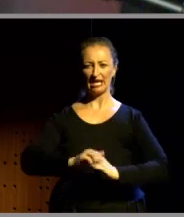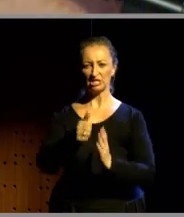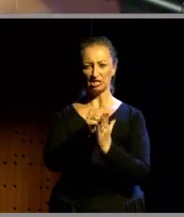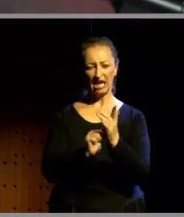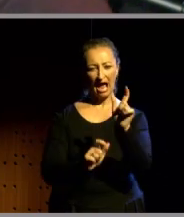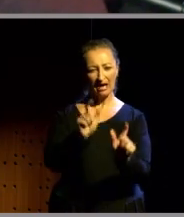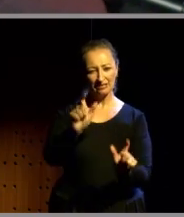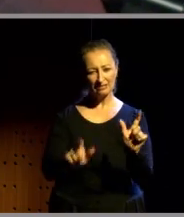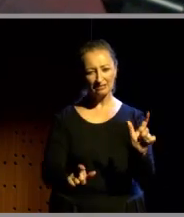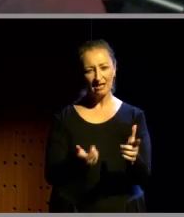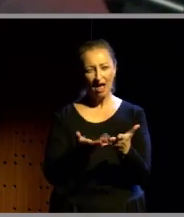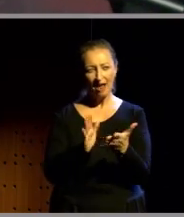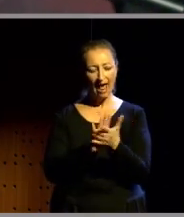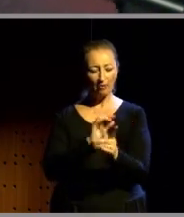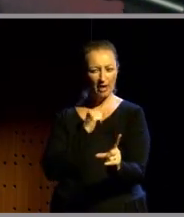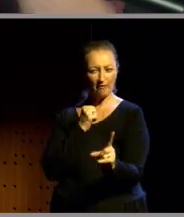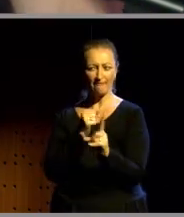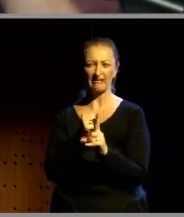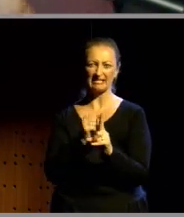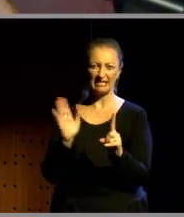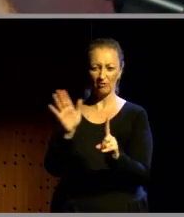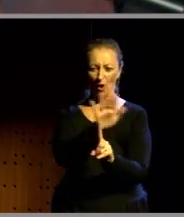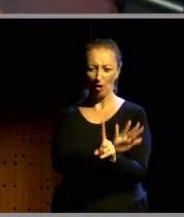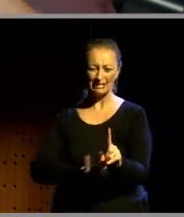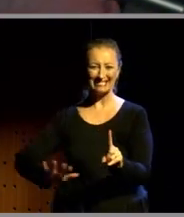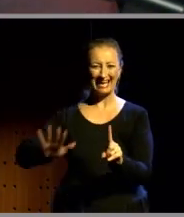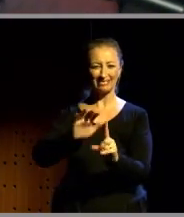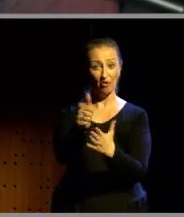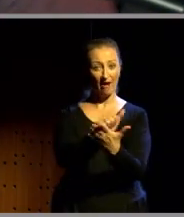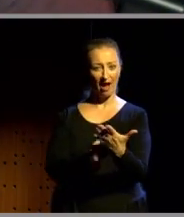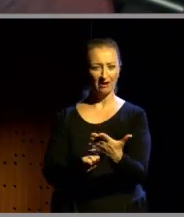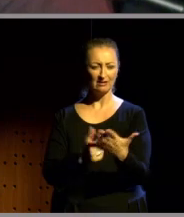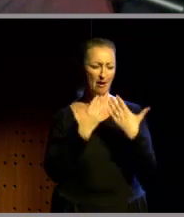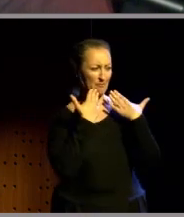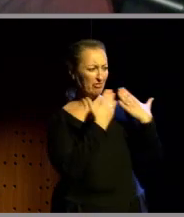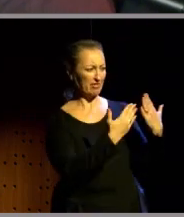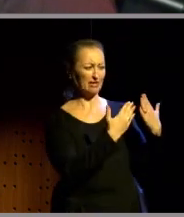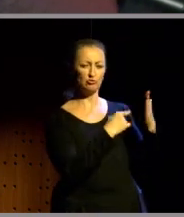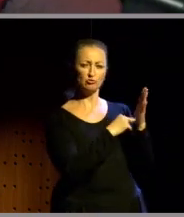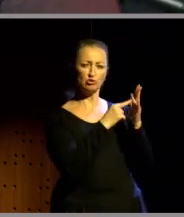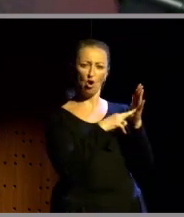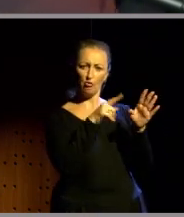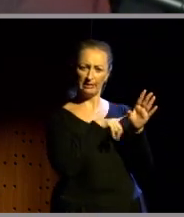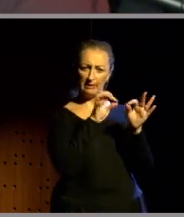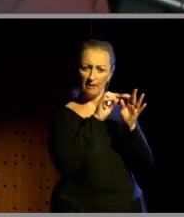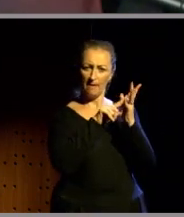having across the arts landscape. A big heartfelt thank you to our Minister Tony Burke. But also, I just want to acknowledge